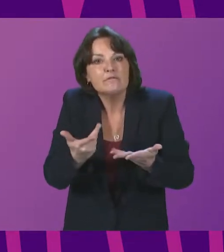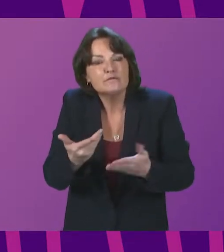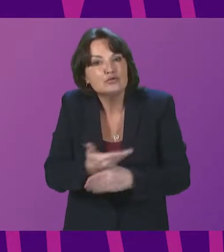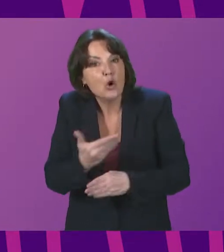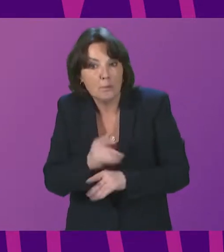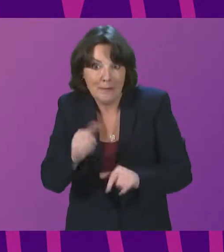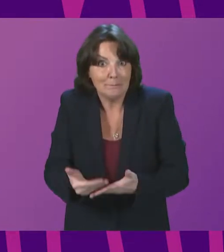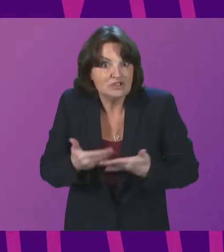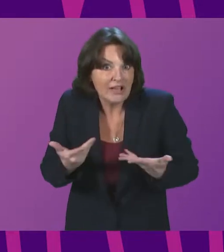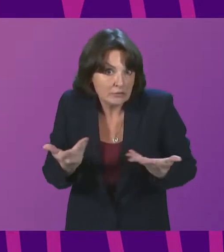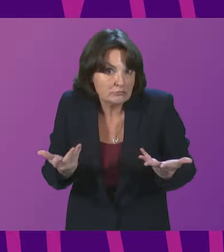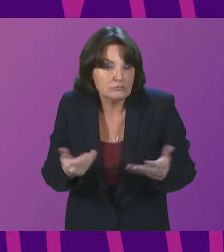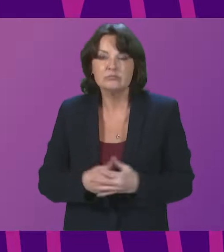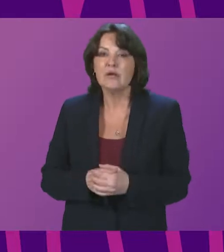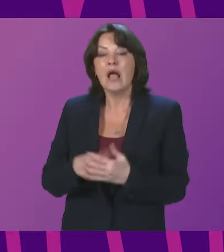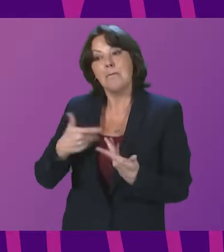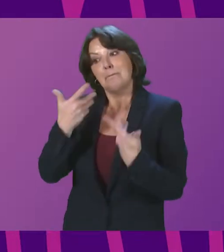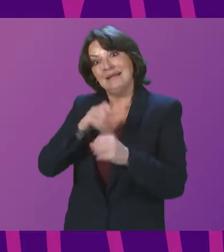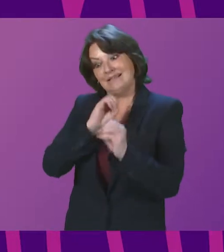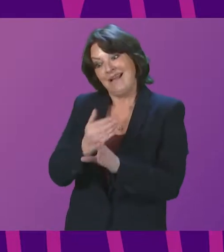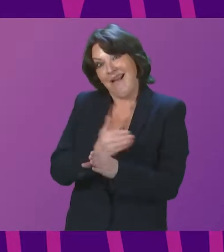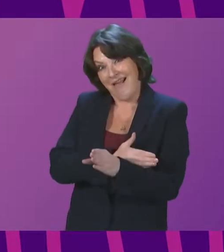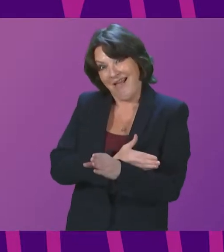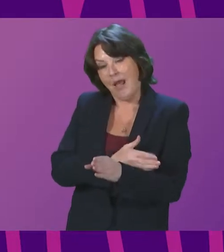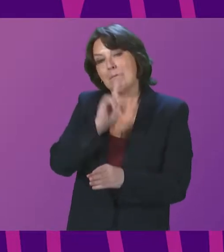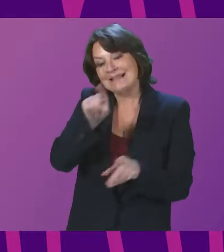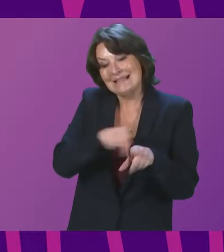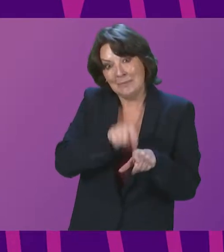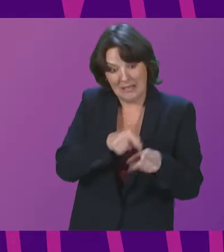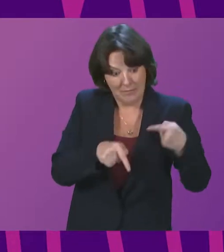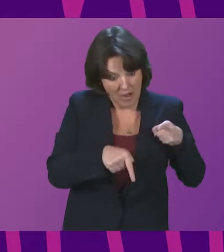As I said in my earlier answer, in parallel to that, we will provide as much support as